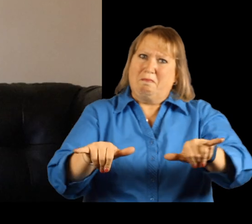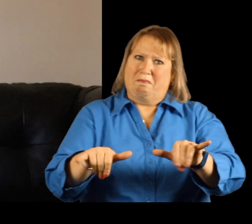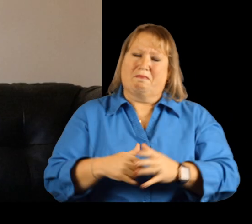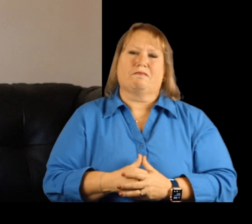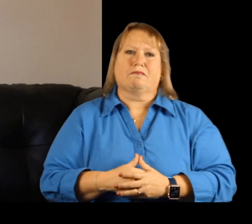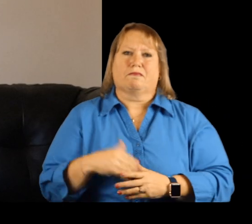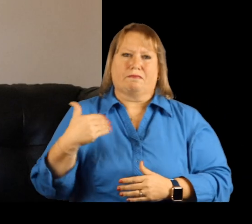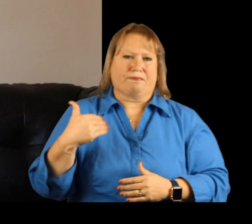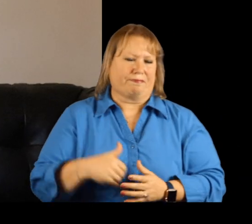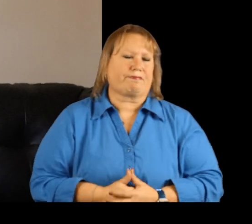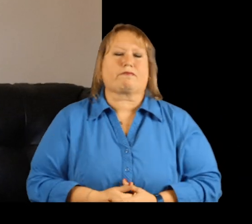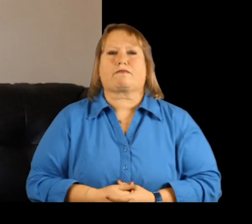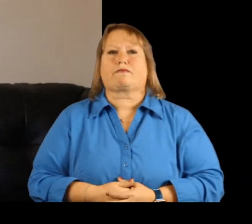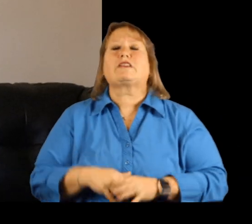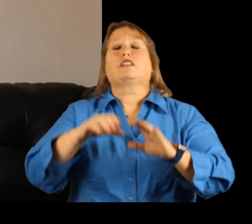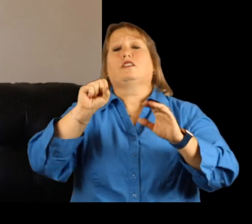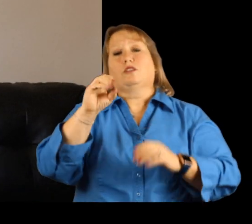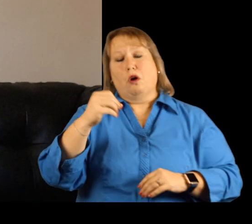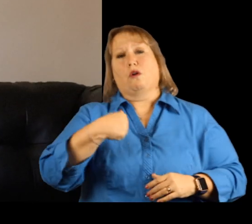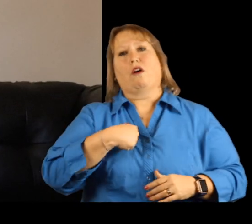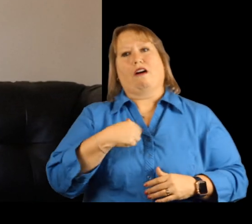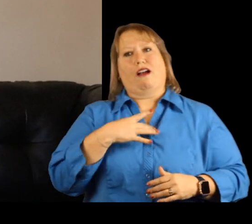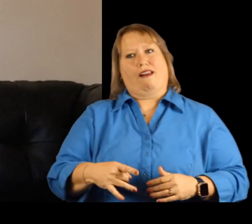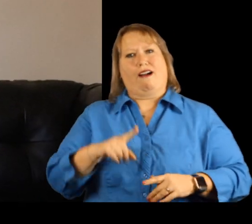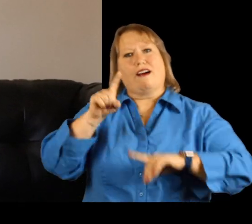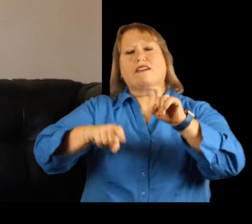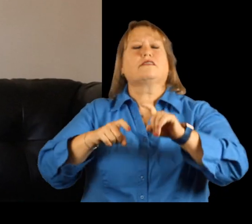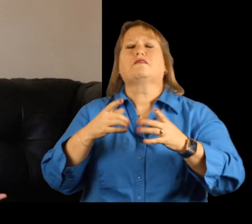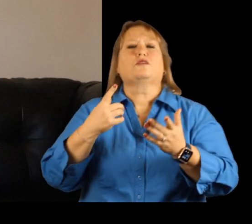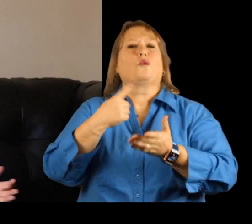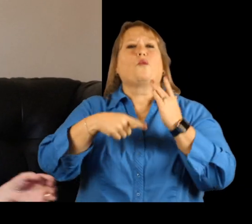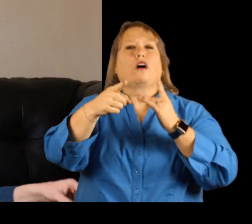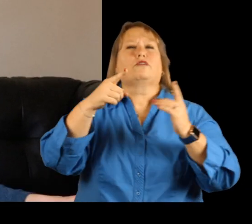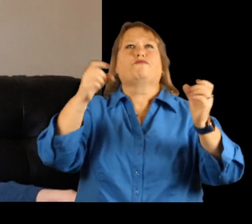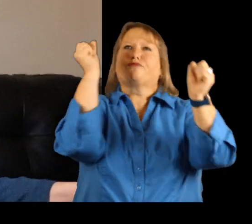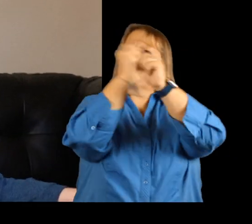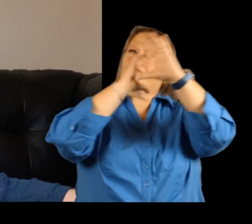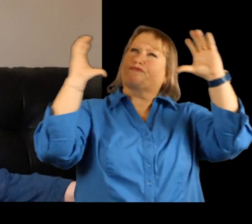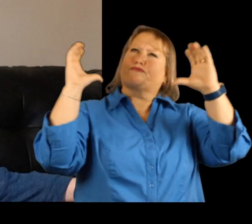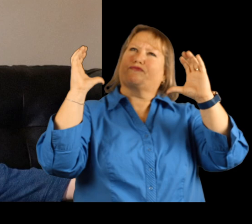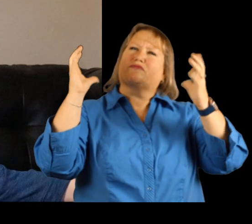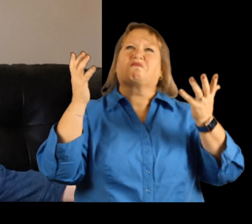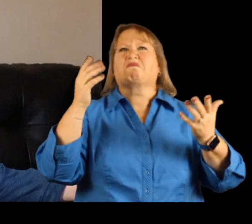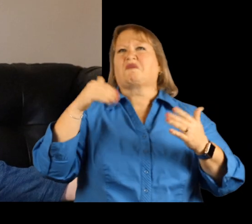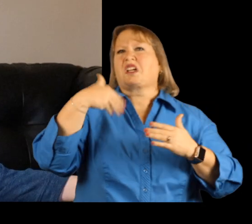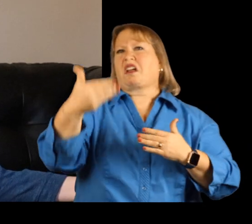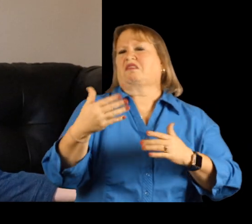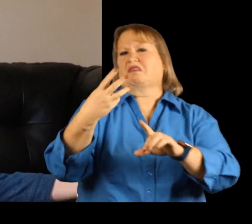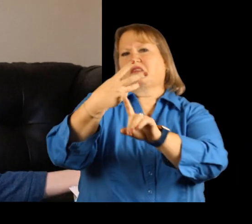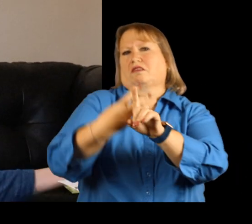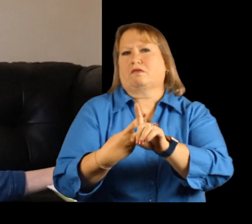So what I like to ask my family is "Where do you see Cayden say in the next six months?"